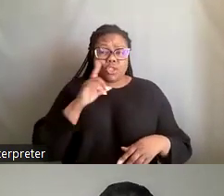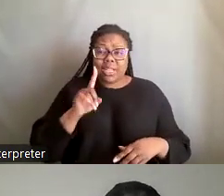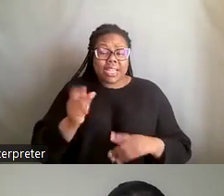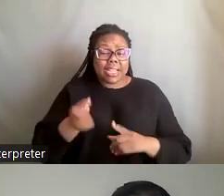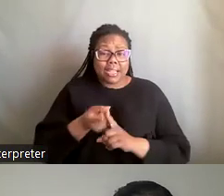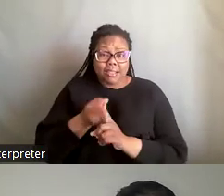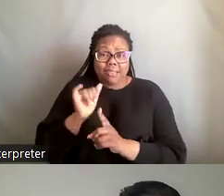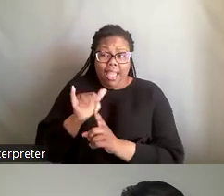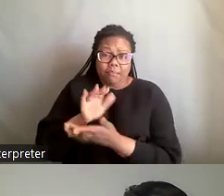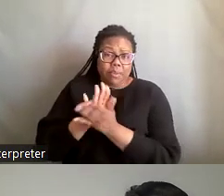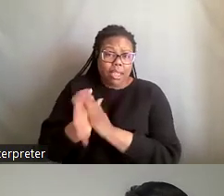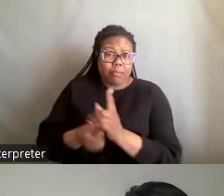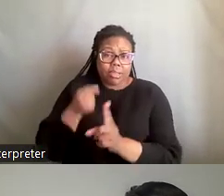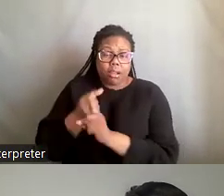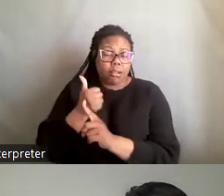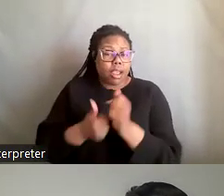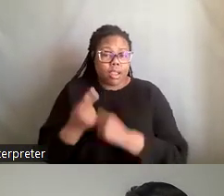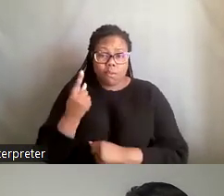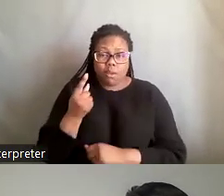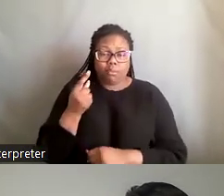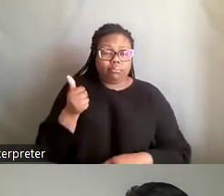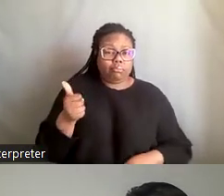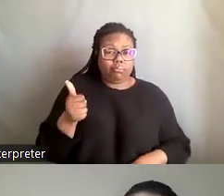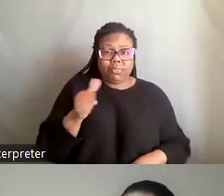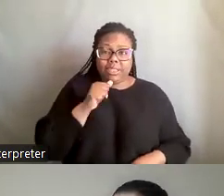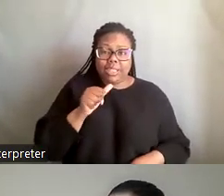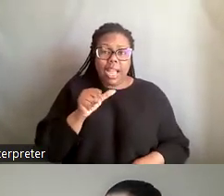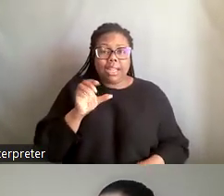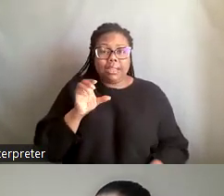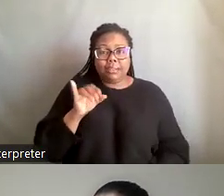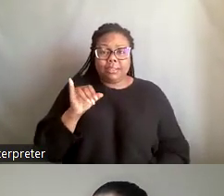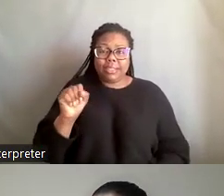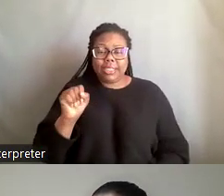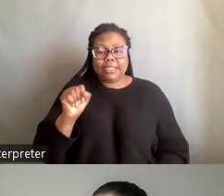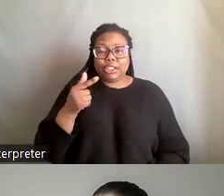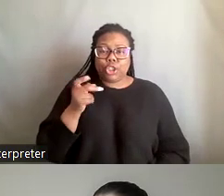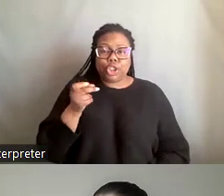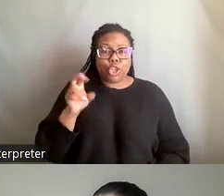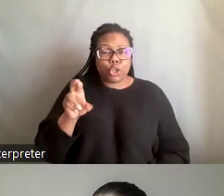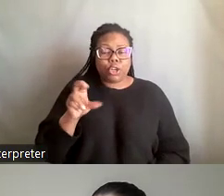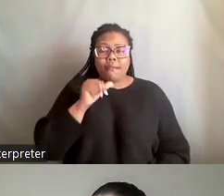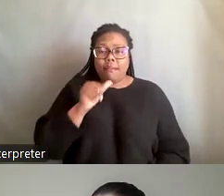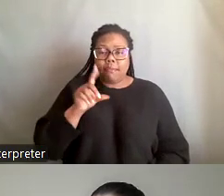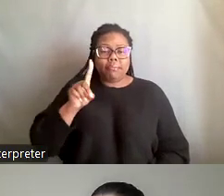which has turned into just attacks on anyone who is not a